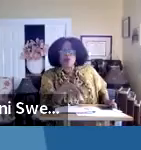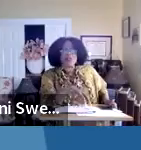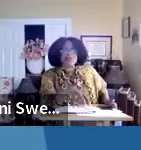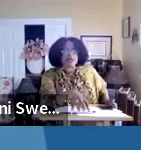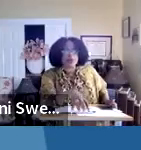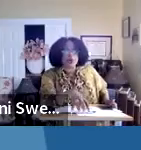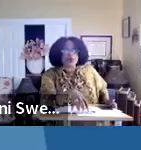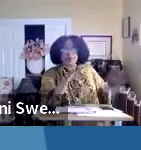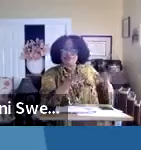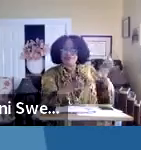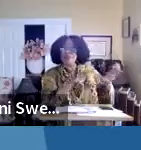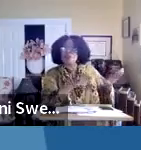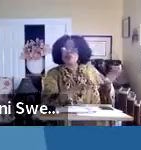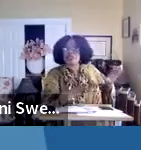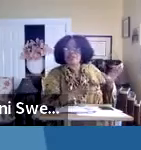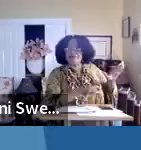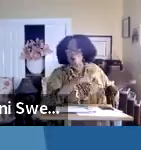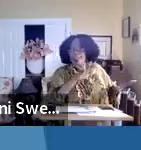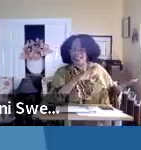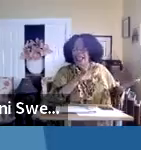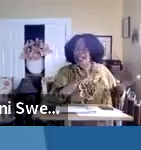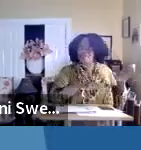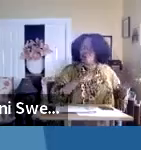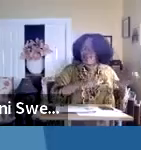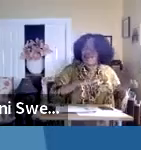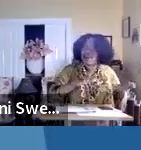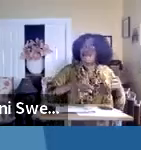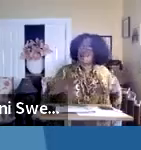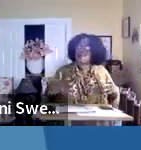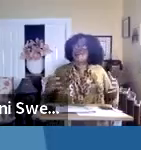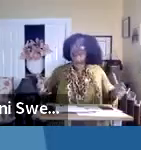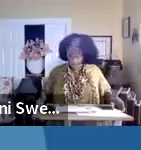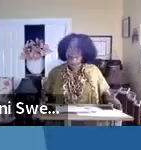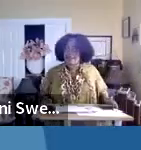sessions to all of you.